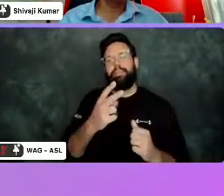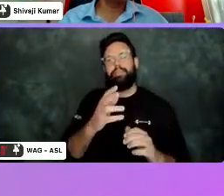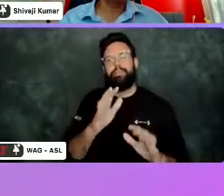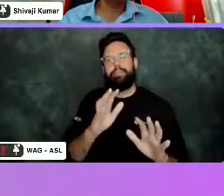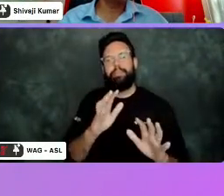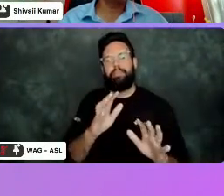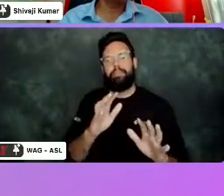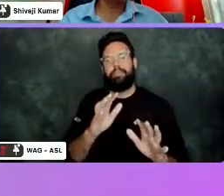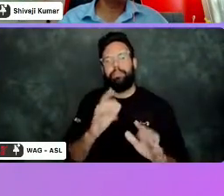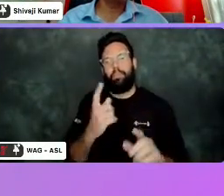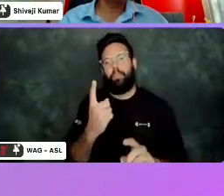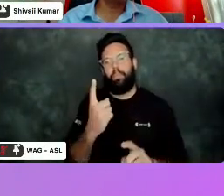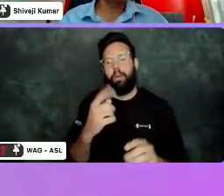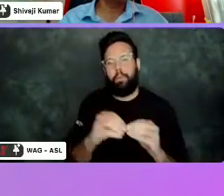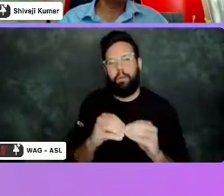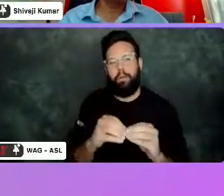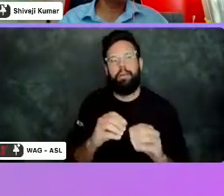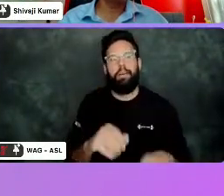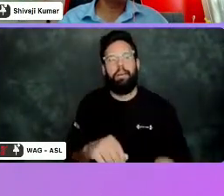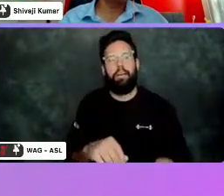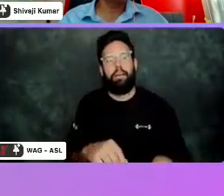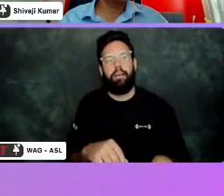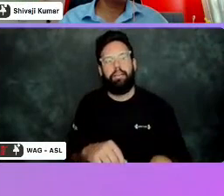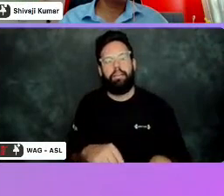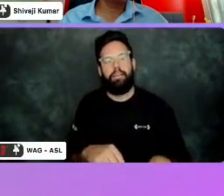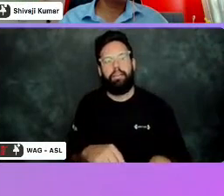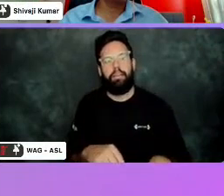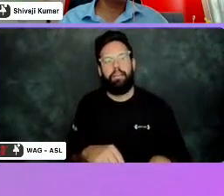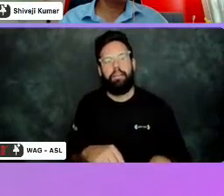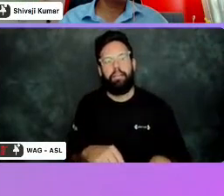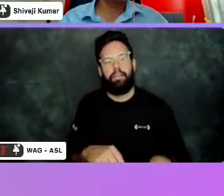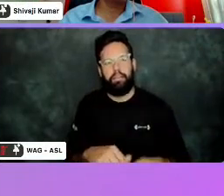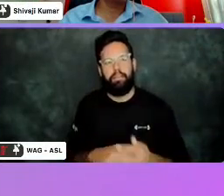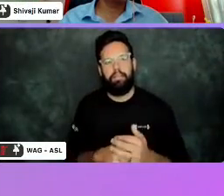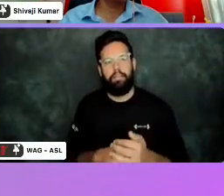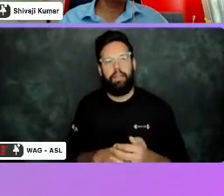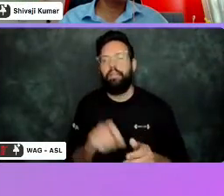with there being no visual focus indicator.